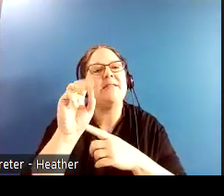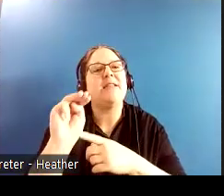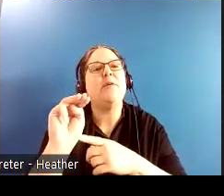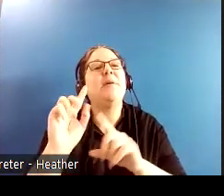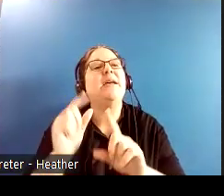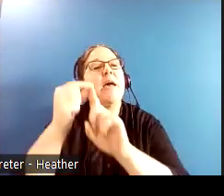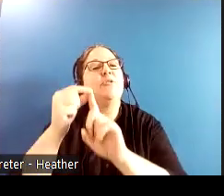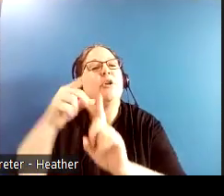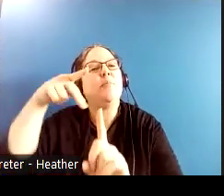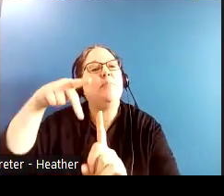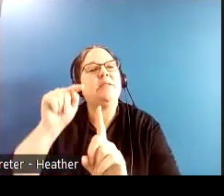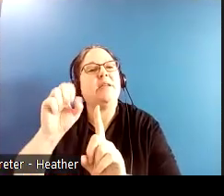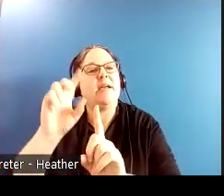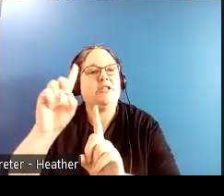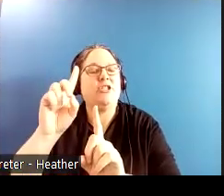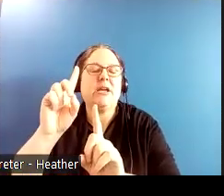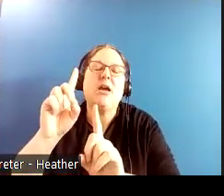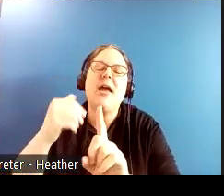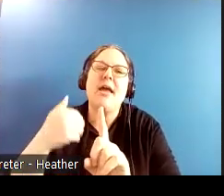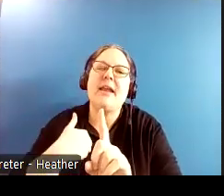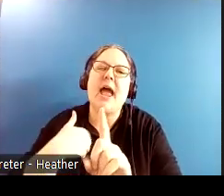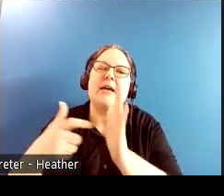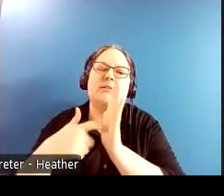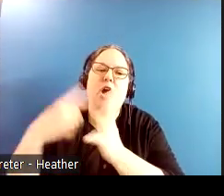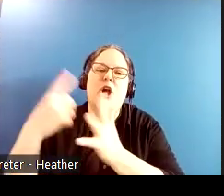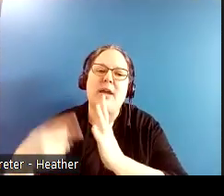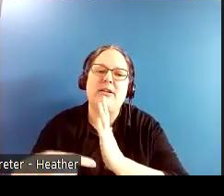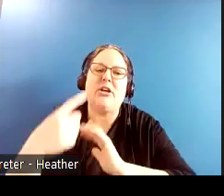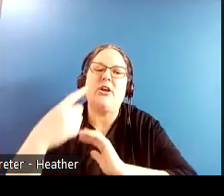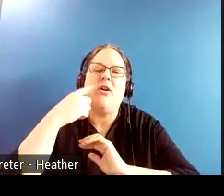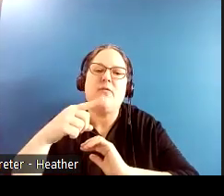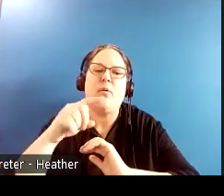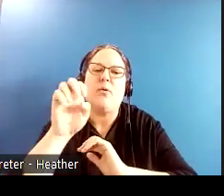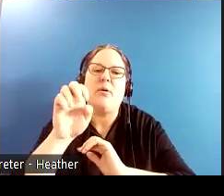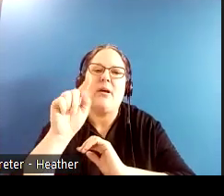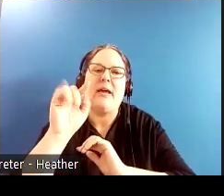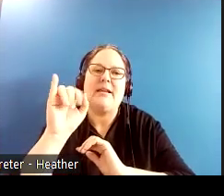diagnostic criterion for path for um ideology. You have to have had a trauma but every other